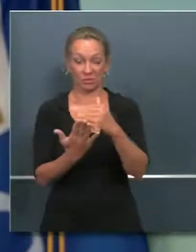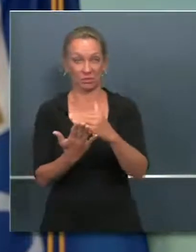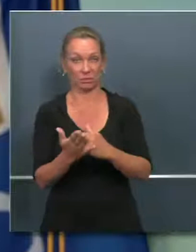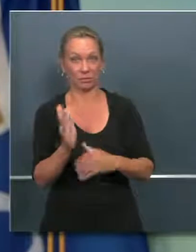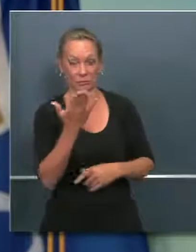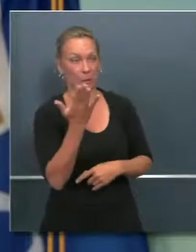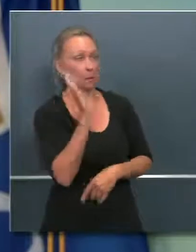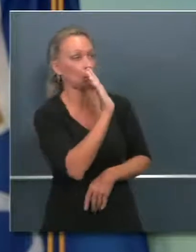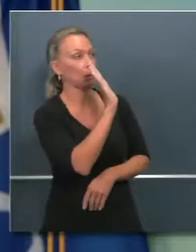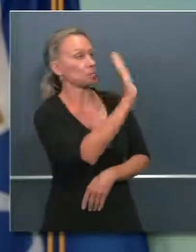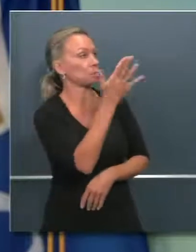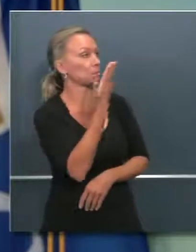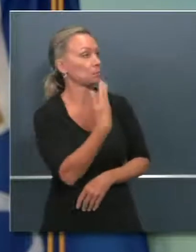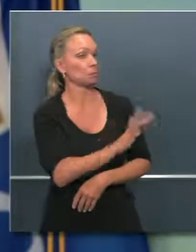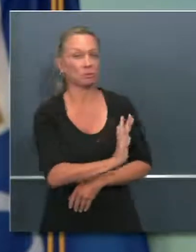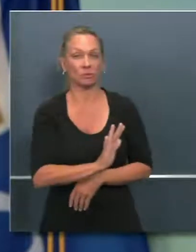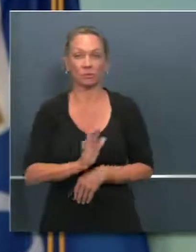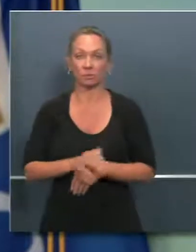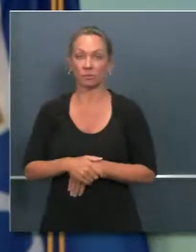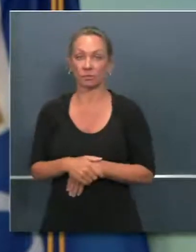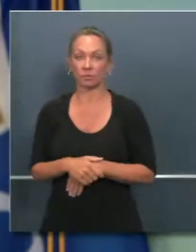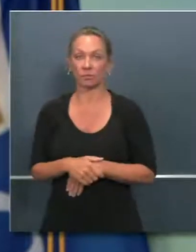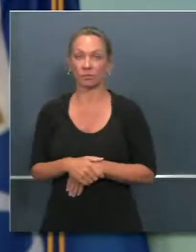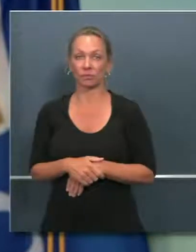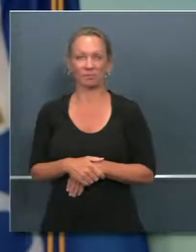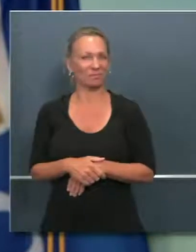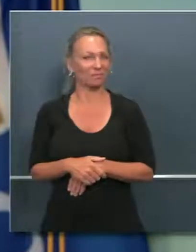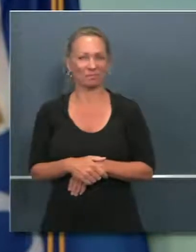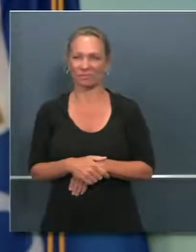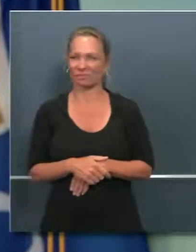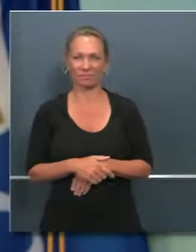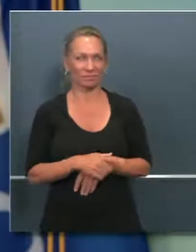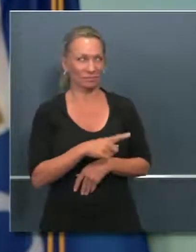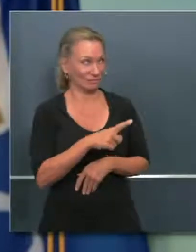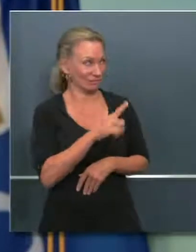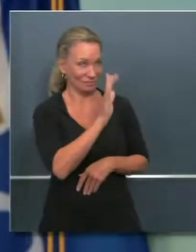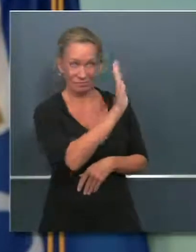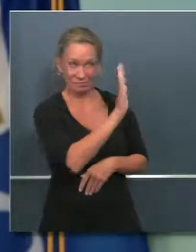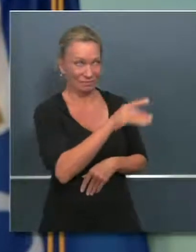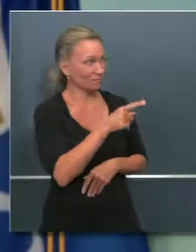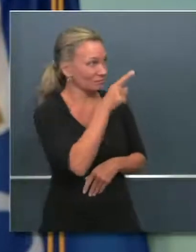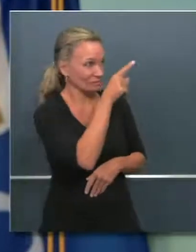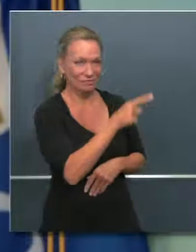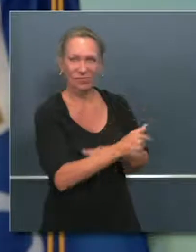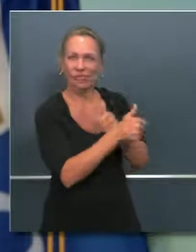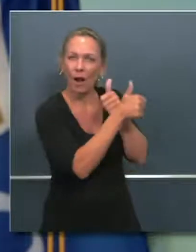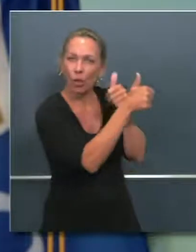we put aside this two and a half billion dollars of state money in this budget to encourage and